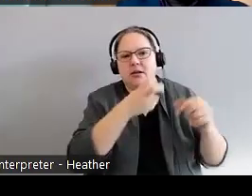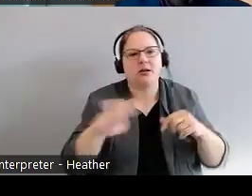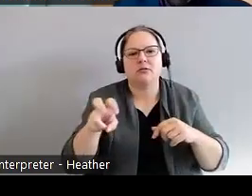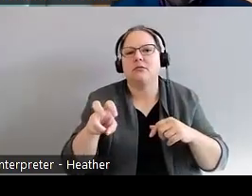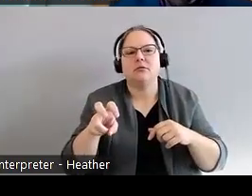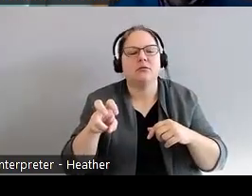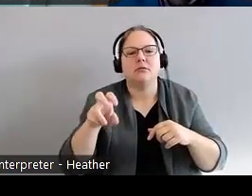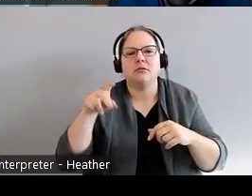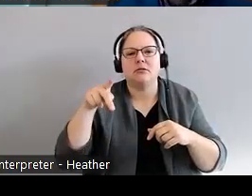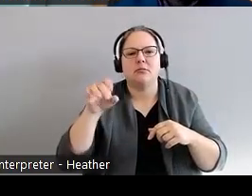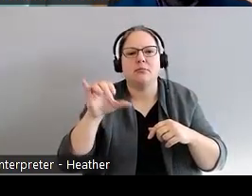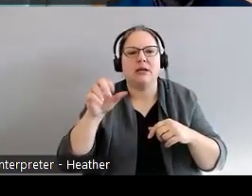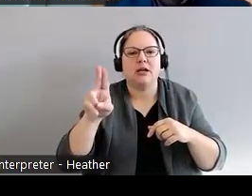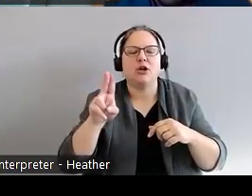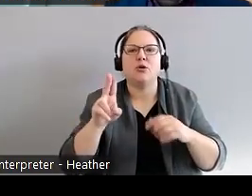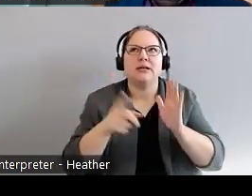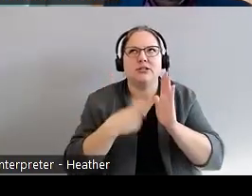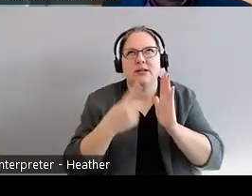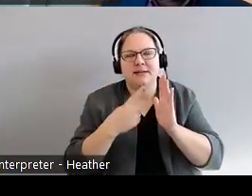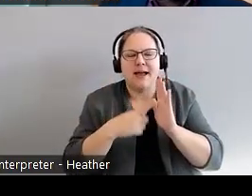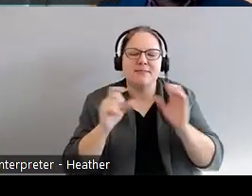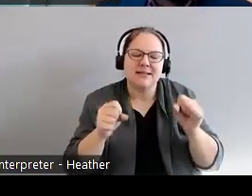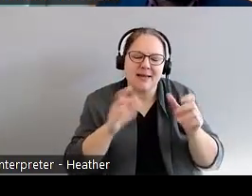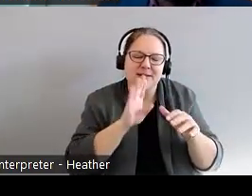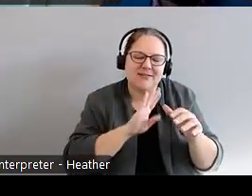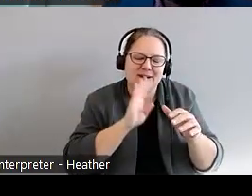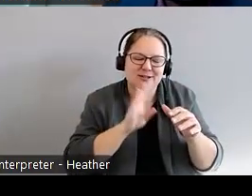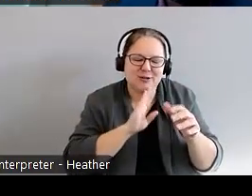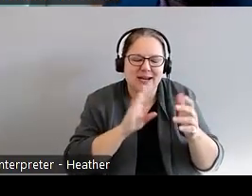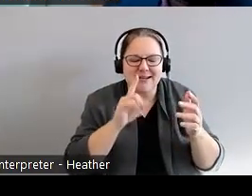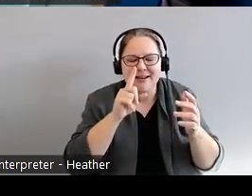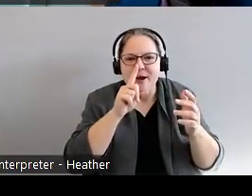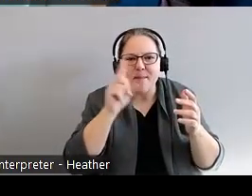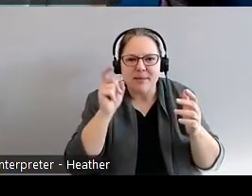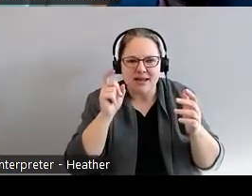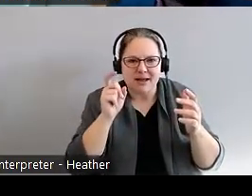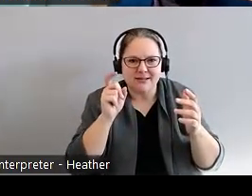them which can be frustrating sometimes uh because we we might wind up admitting somebody without